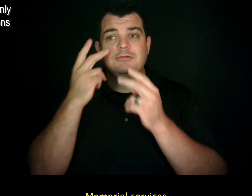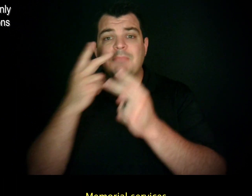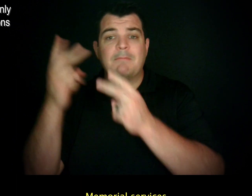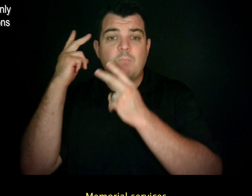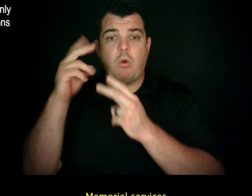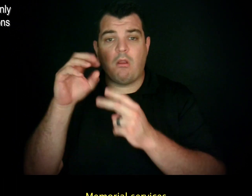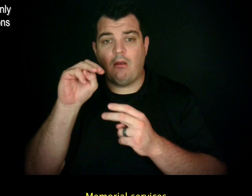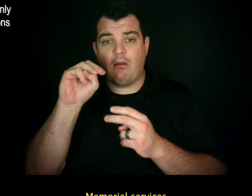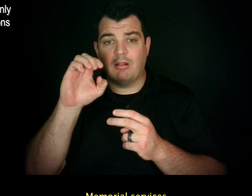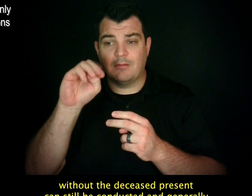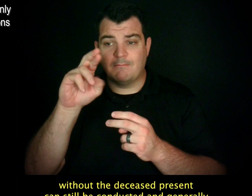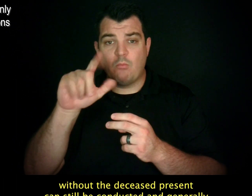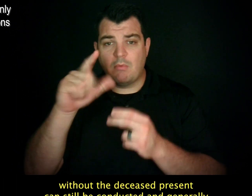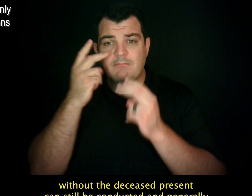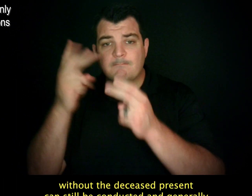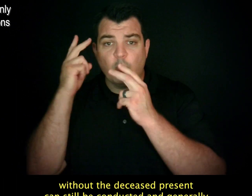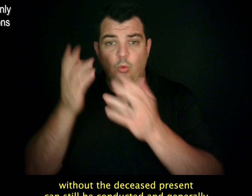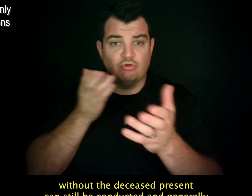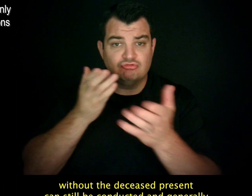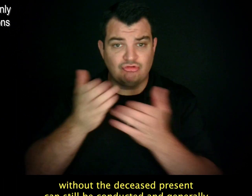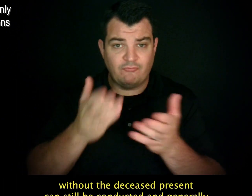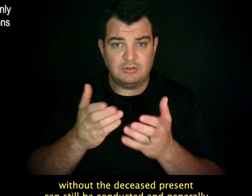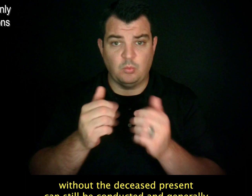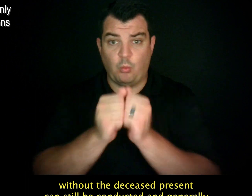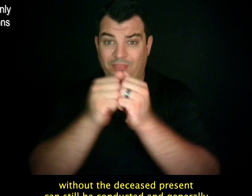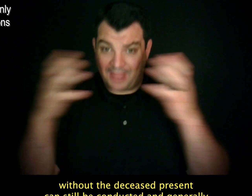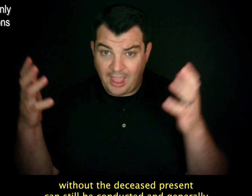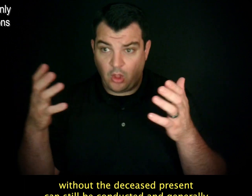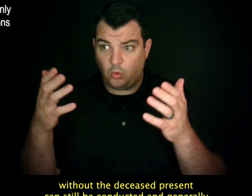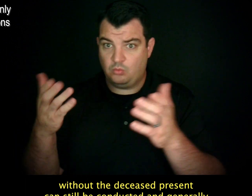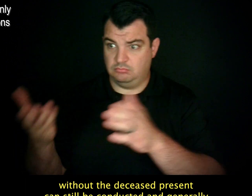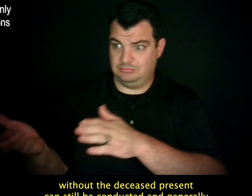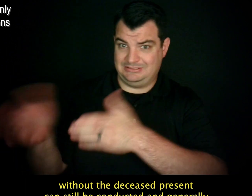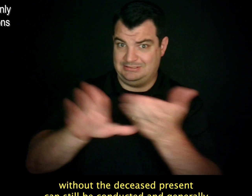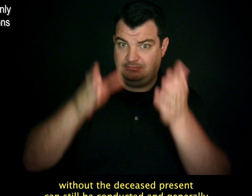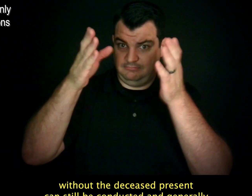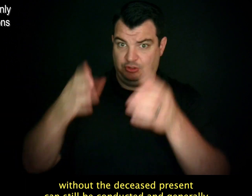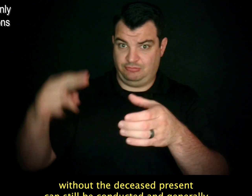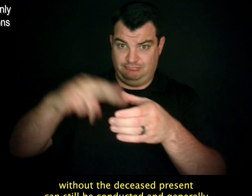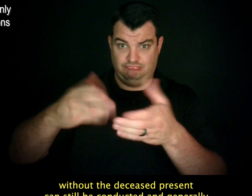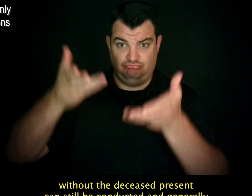Memorial services without the deceased present can still be conducted and generally